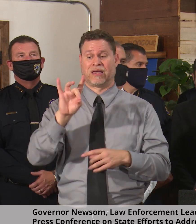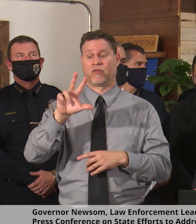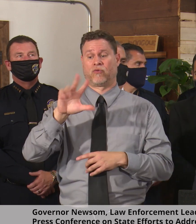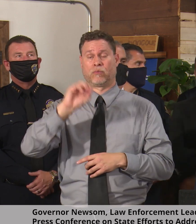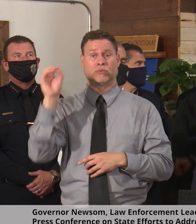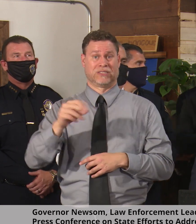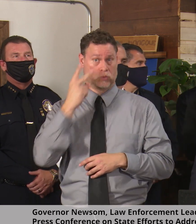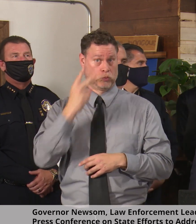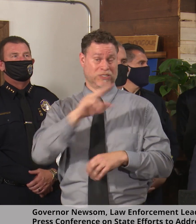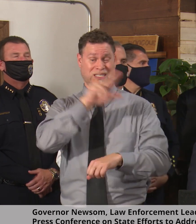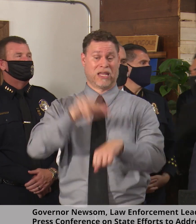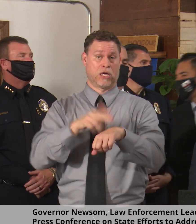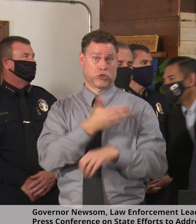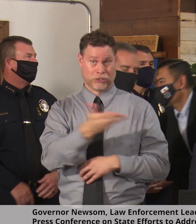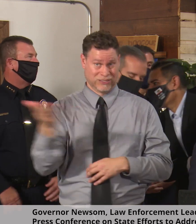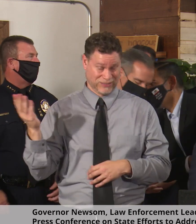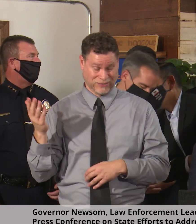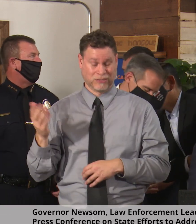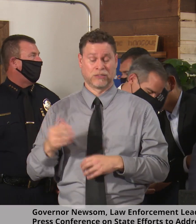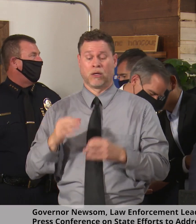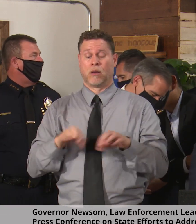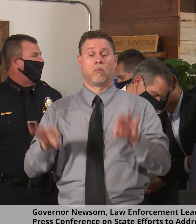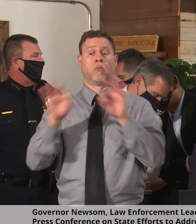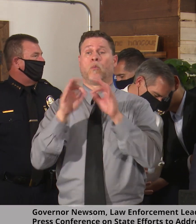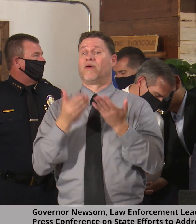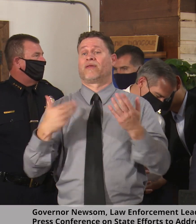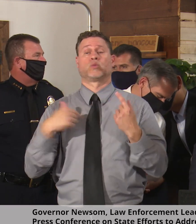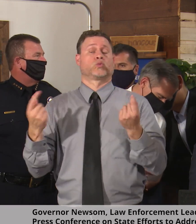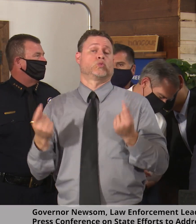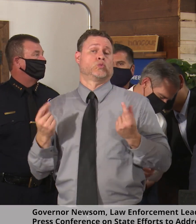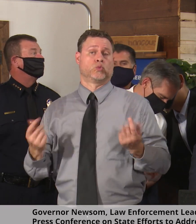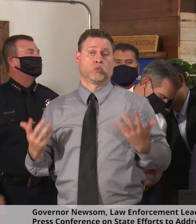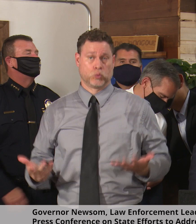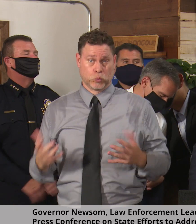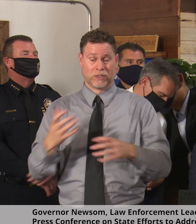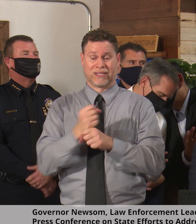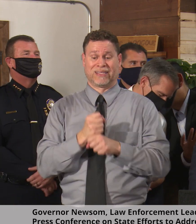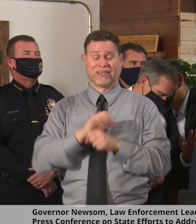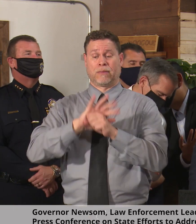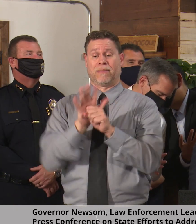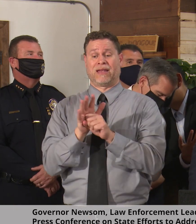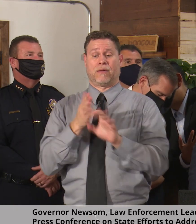you've seen nationally. The most important thing we can do to get this pandemic behind us is to